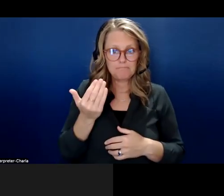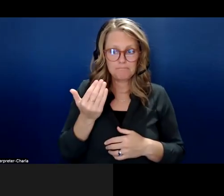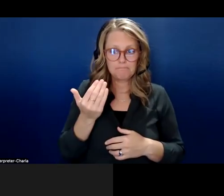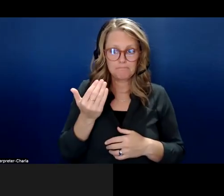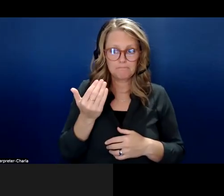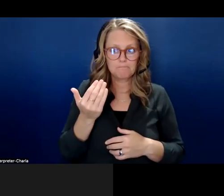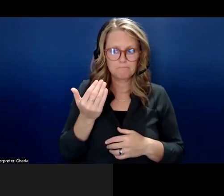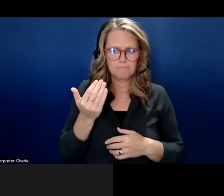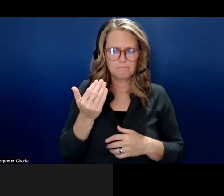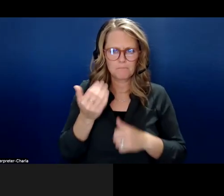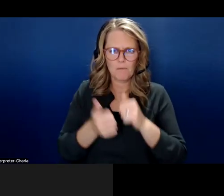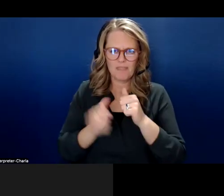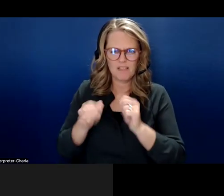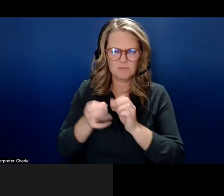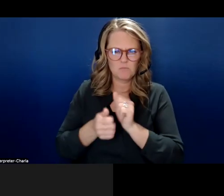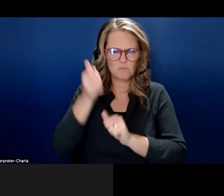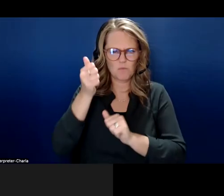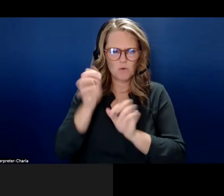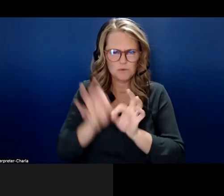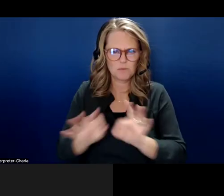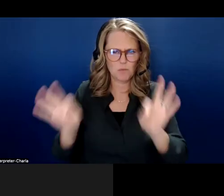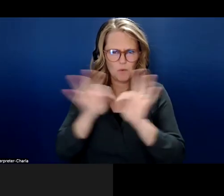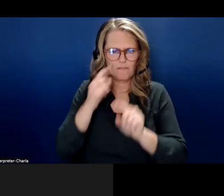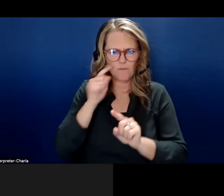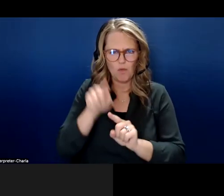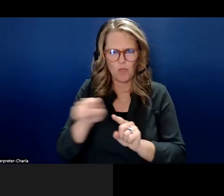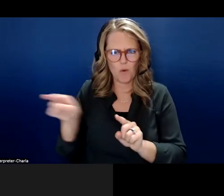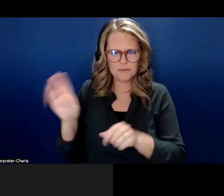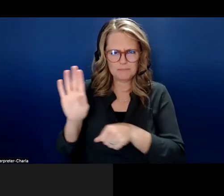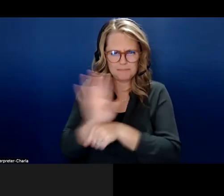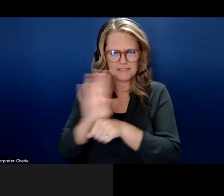the most important thing for businesses along the corridor,